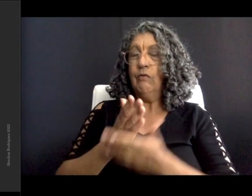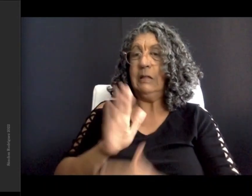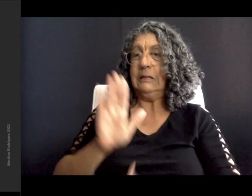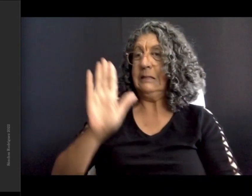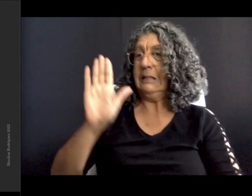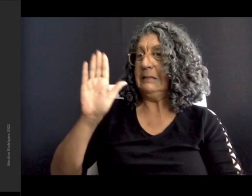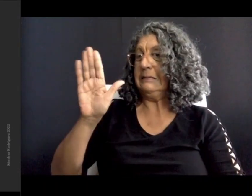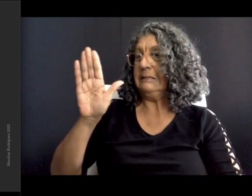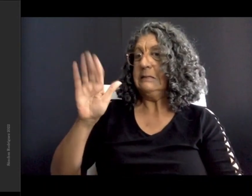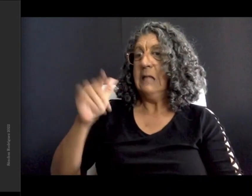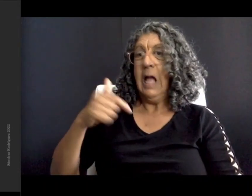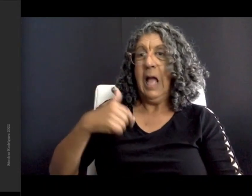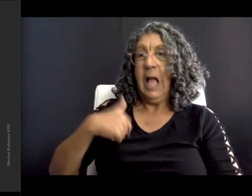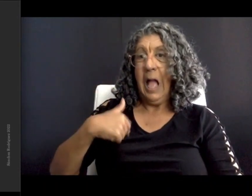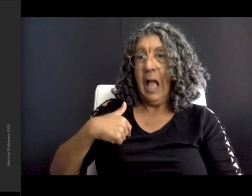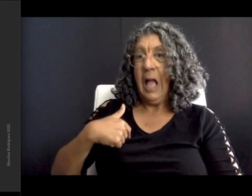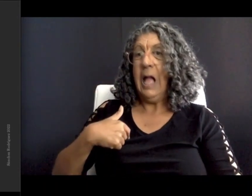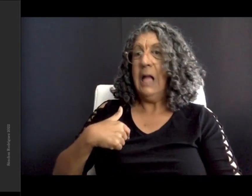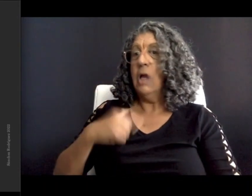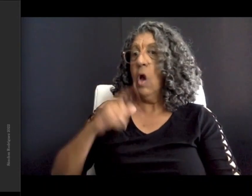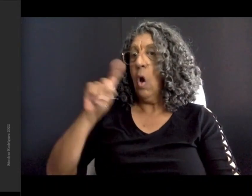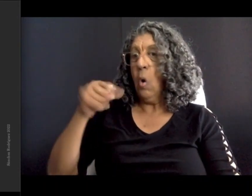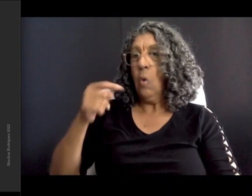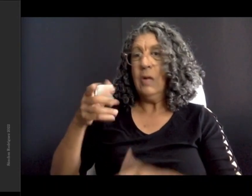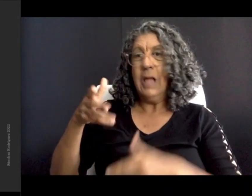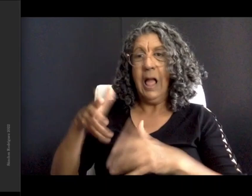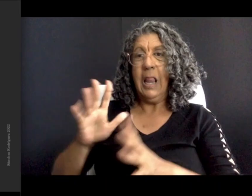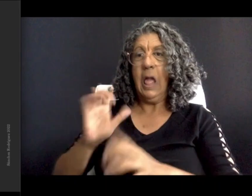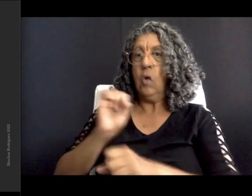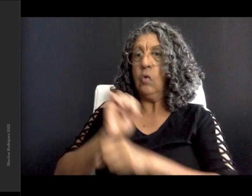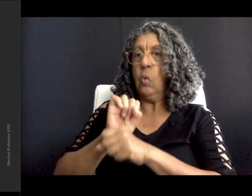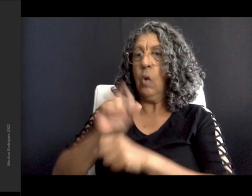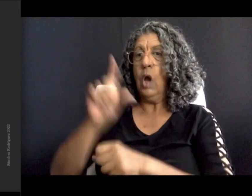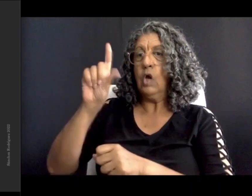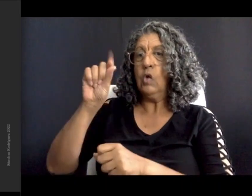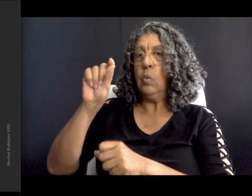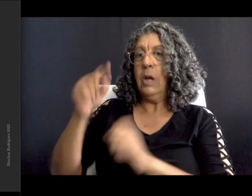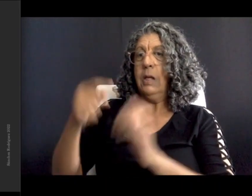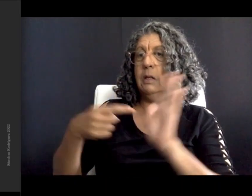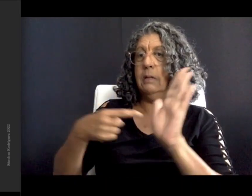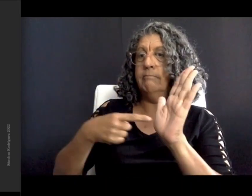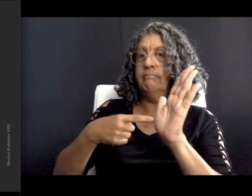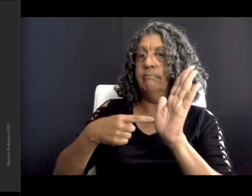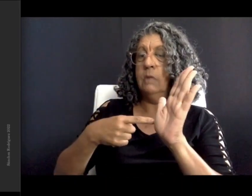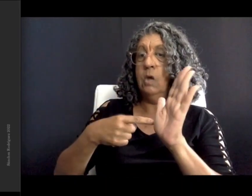but you have the right to say, I'm only allowed to work 20 hours.